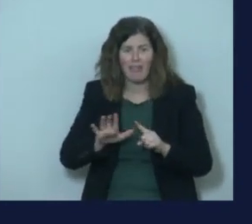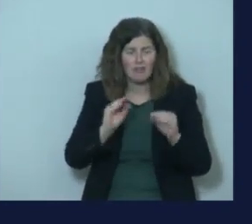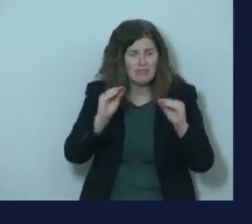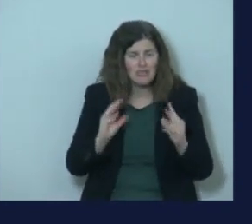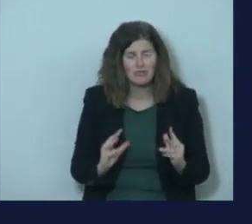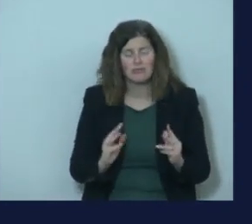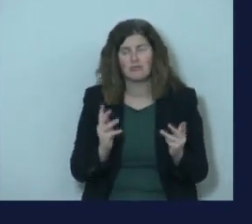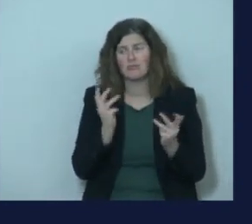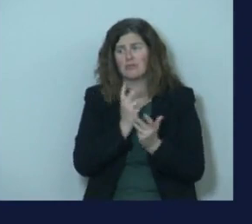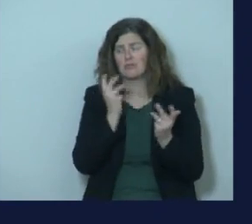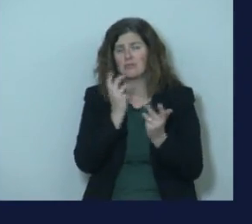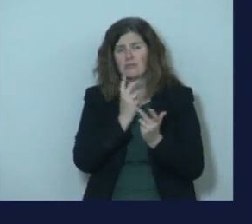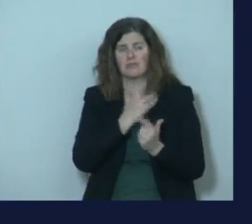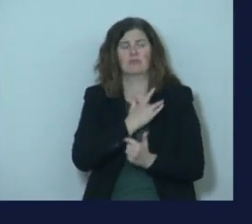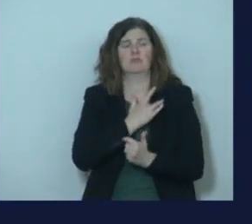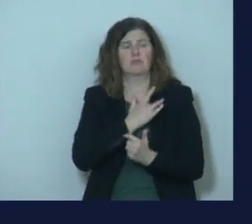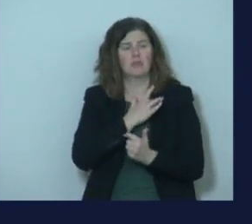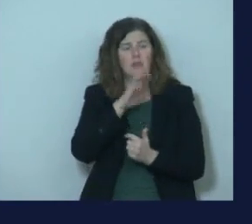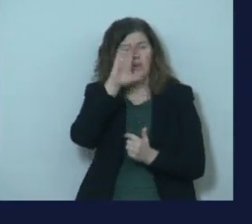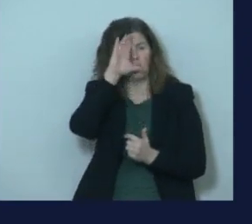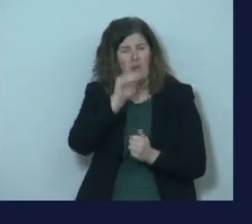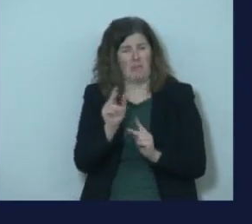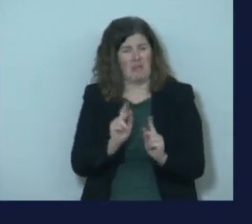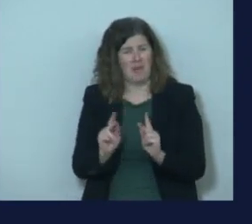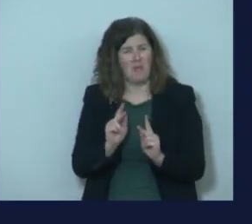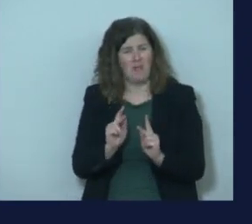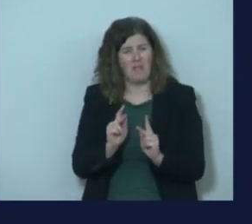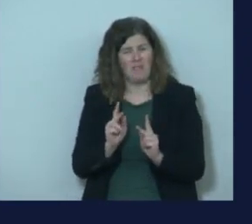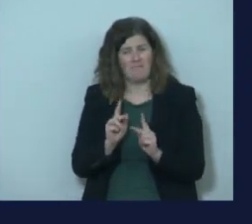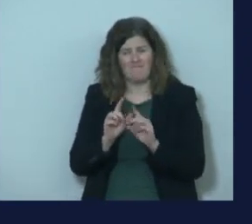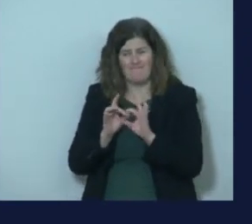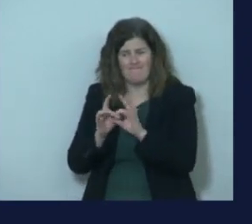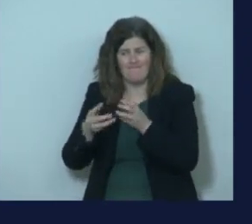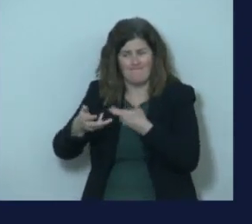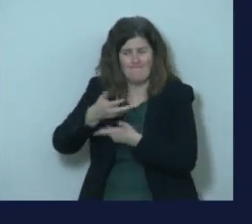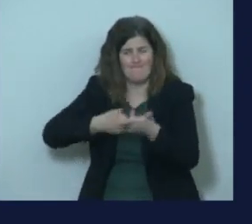WE ARE NOT SEEING OUR FAMILIES. WE ARE NOT SEEING OUR COWORKERS.